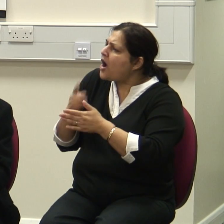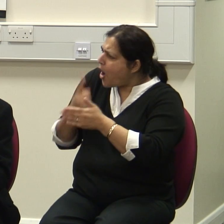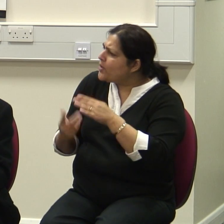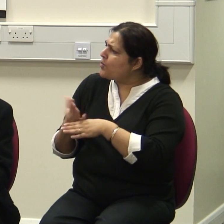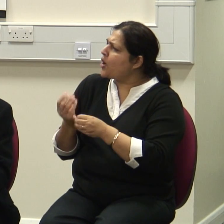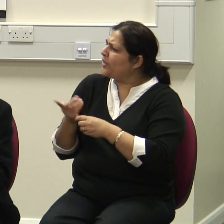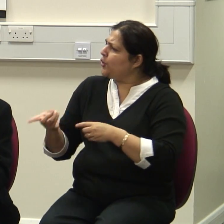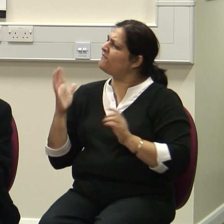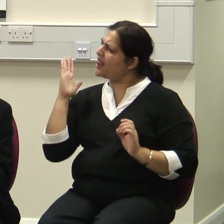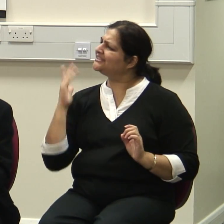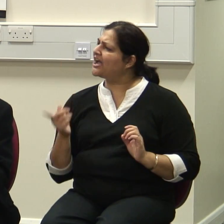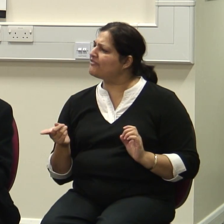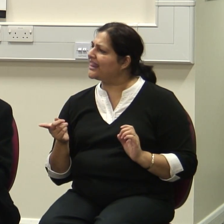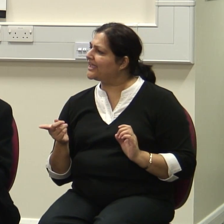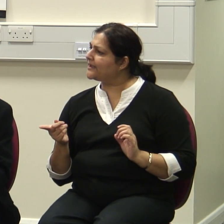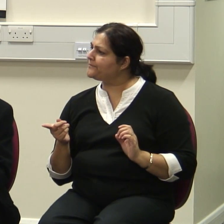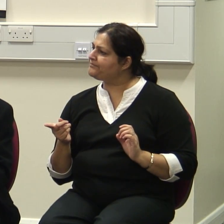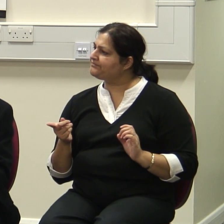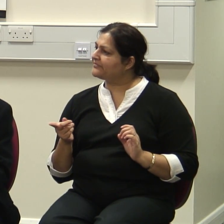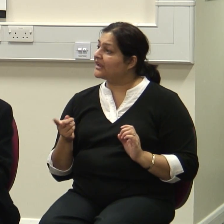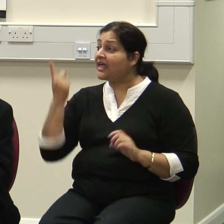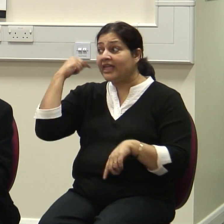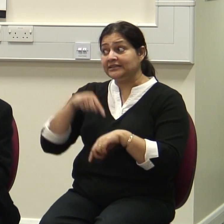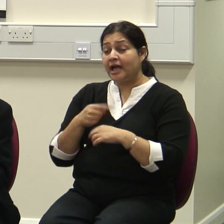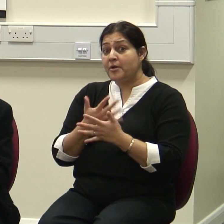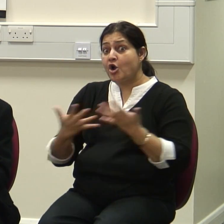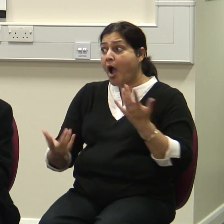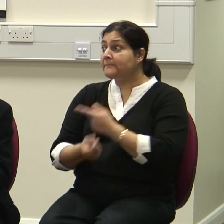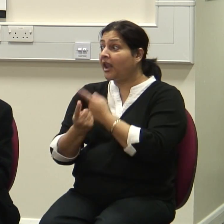commit suicide – by the way, suicide was very common, both among psychoanalysts and